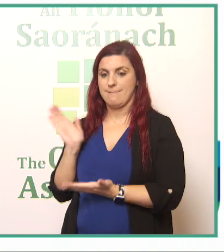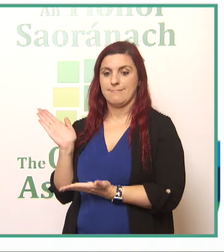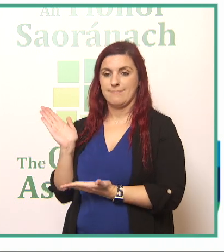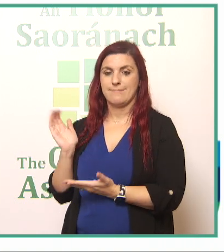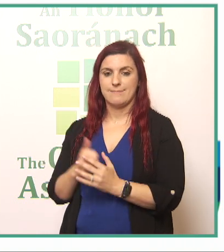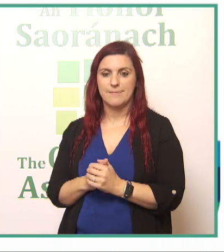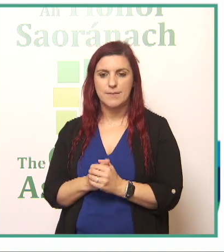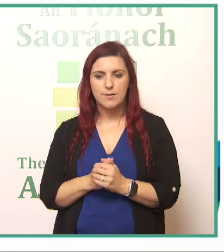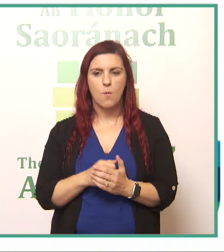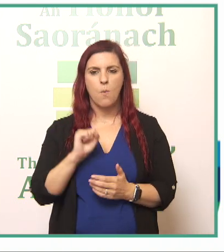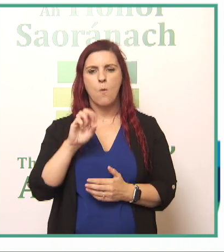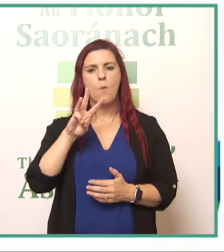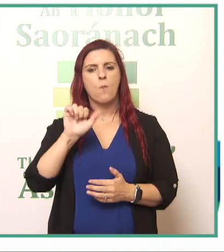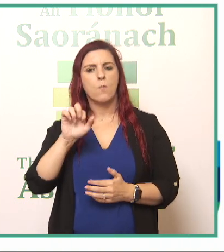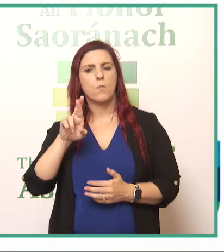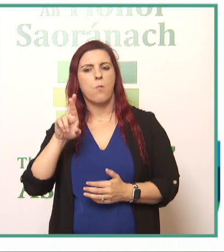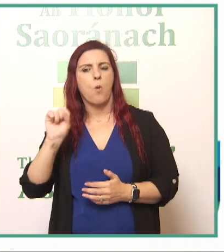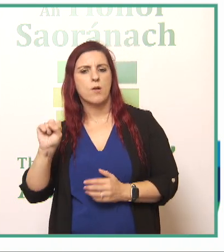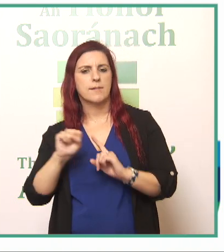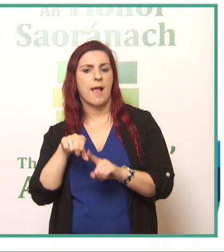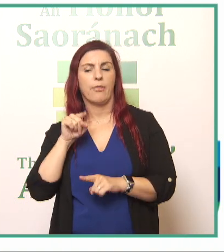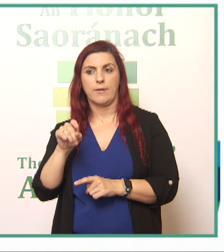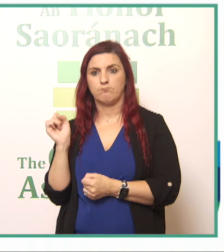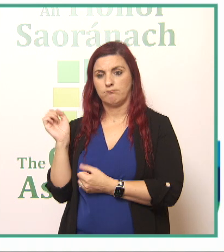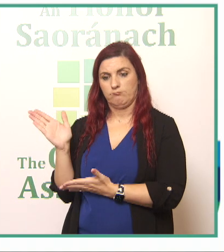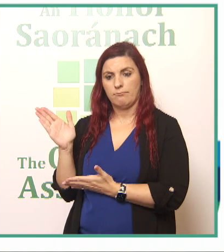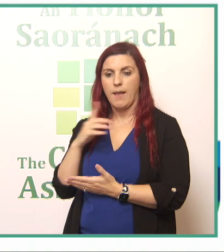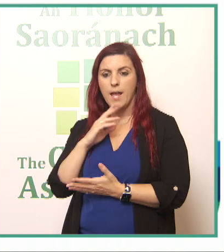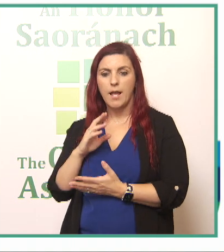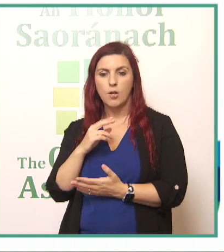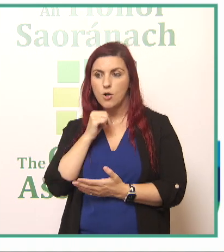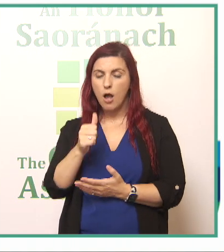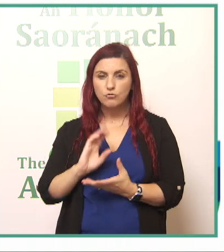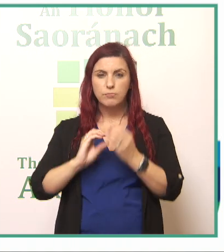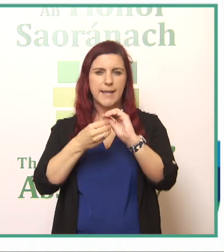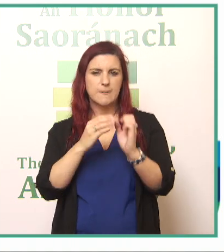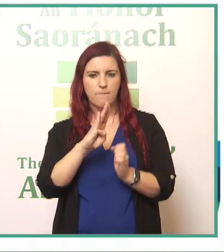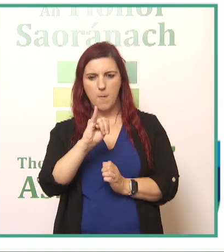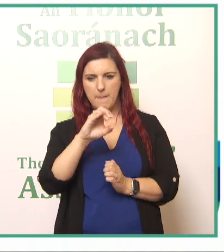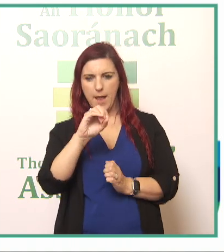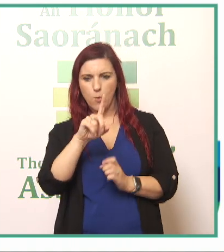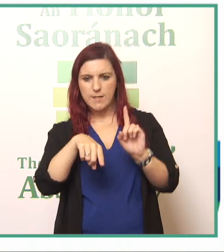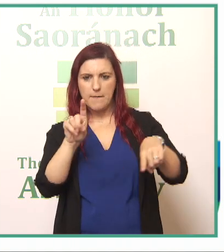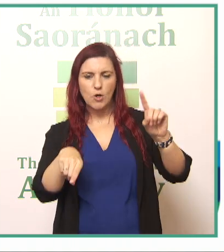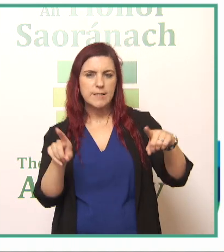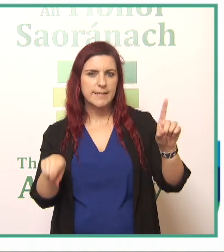swords that haven't been designed necessarily far biodiversity conservation but I put it in here